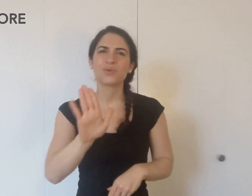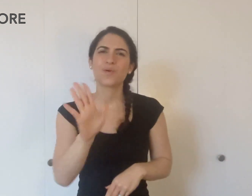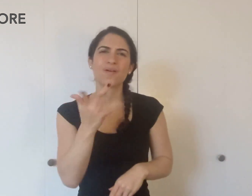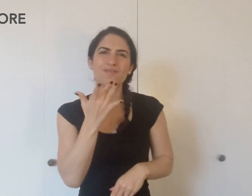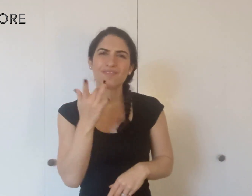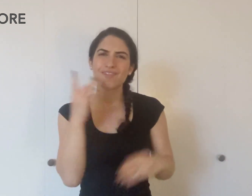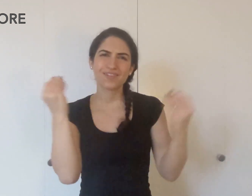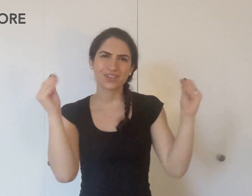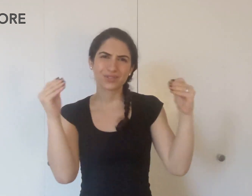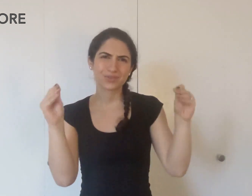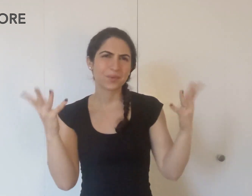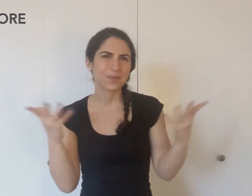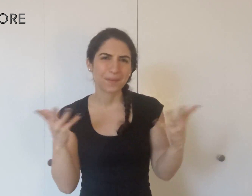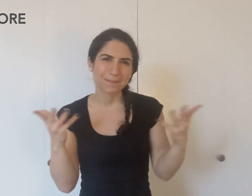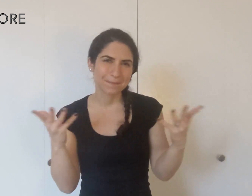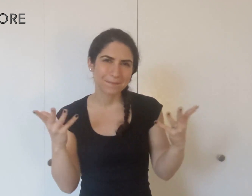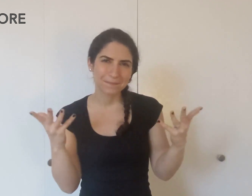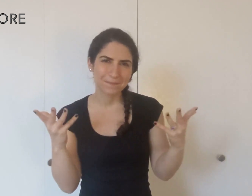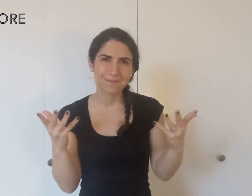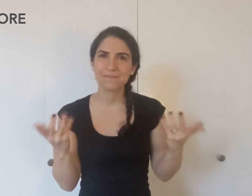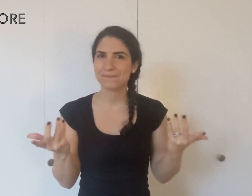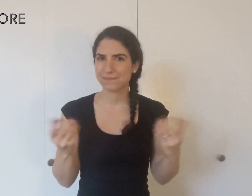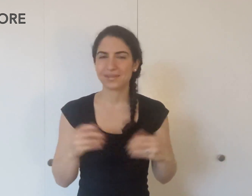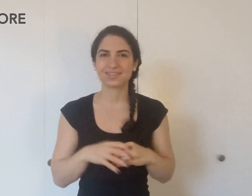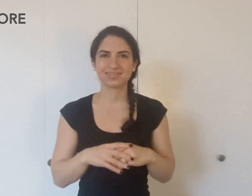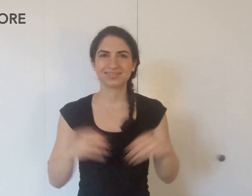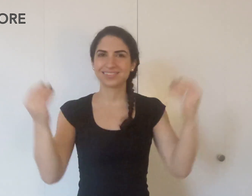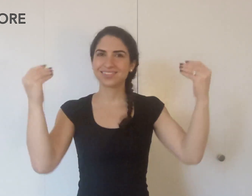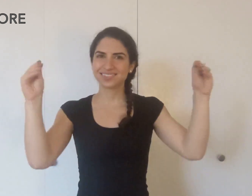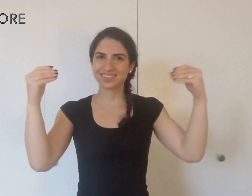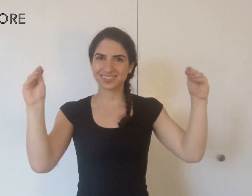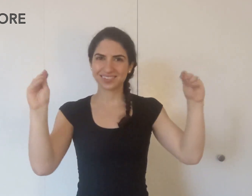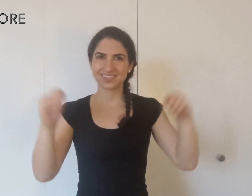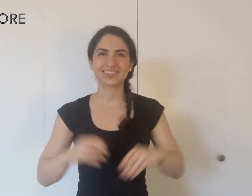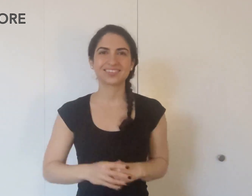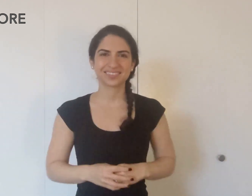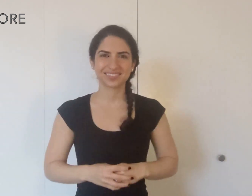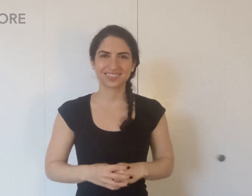"Your favorite store is what?" STORE